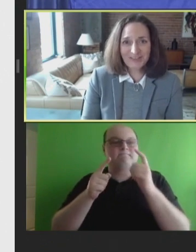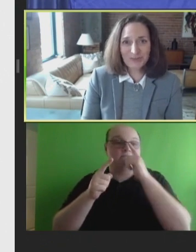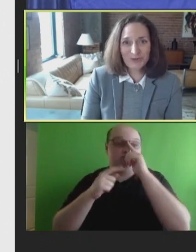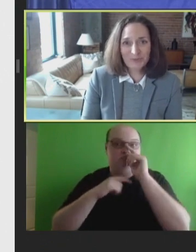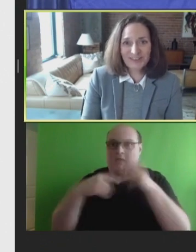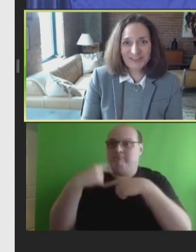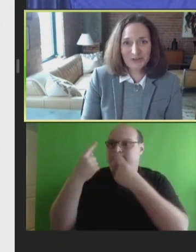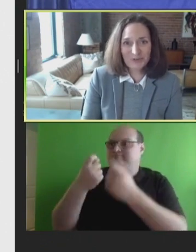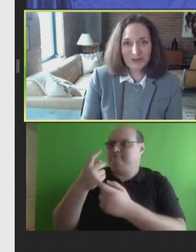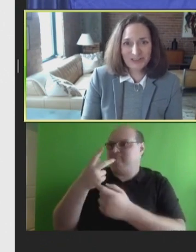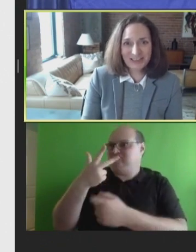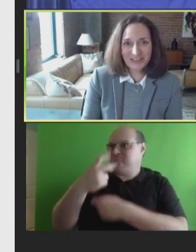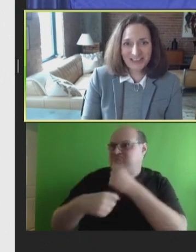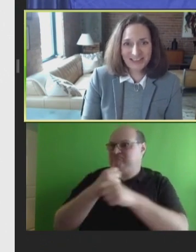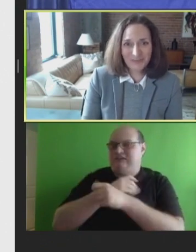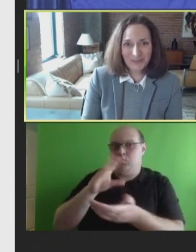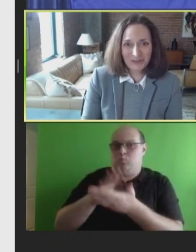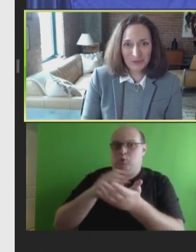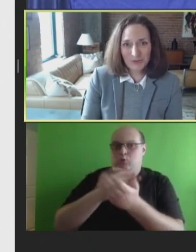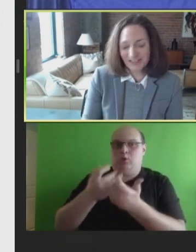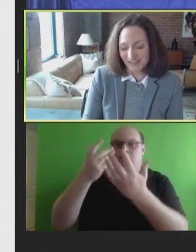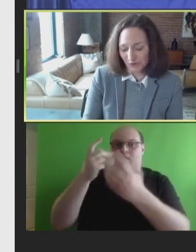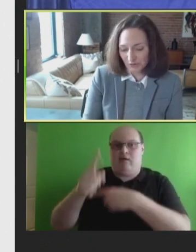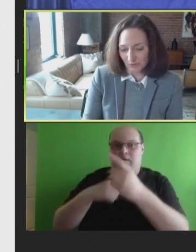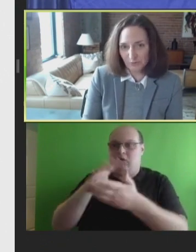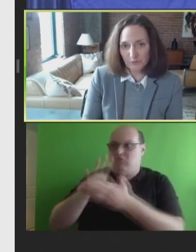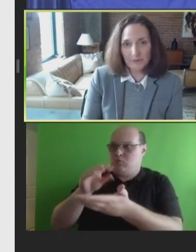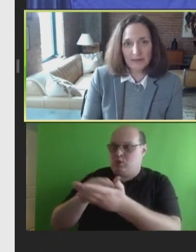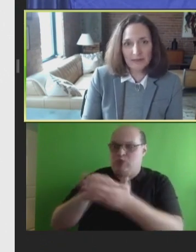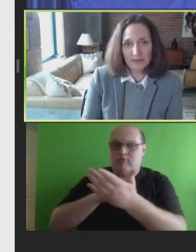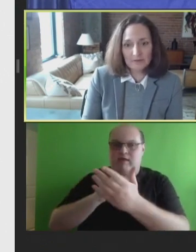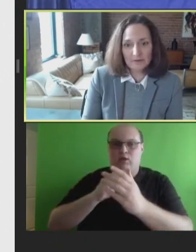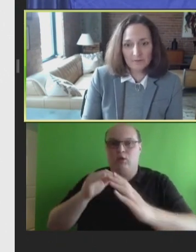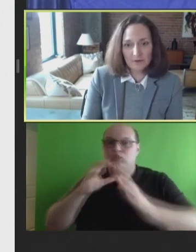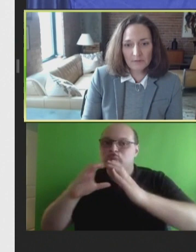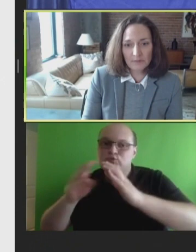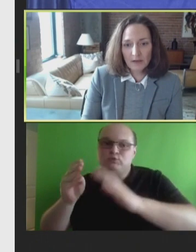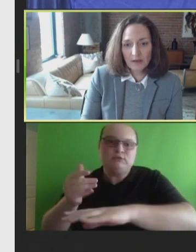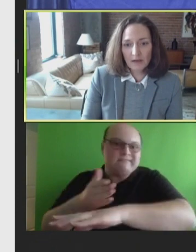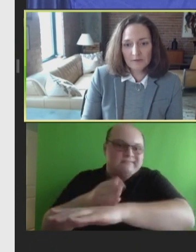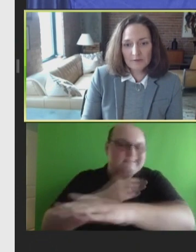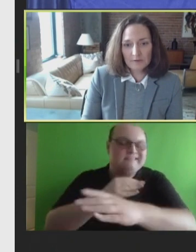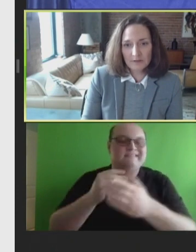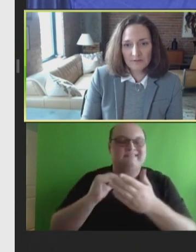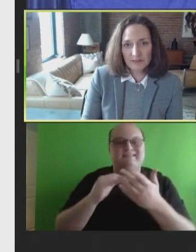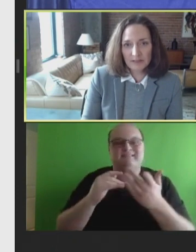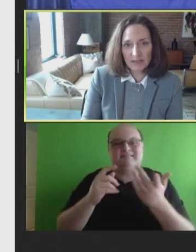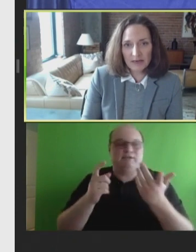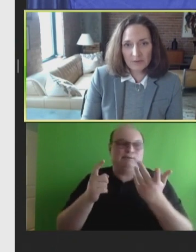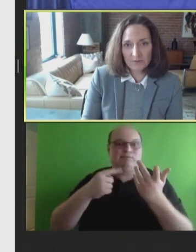over the last three plus years about how to do and continue to improve upon that. So, just lifting